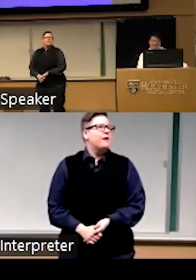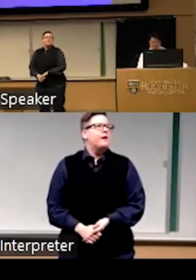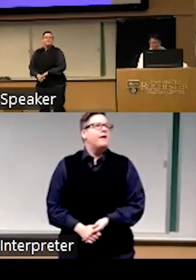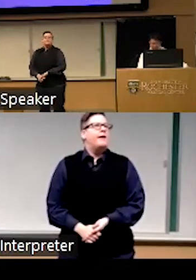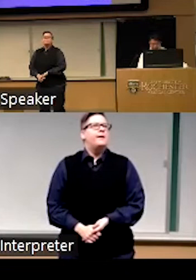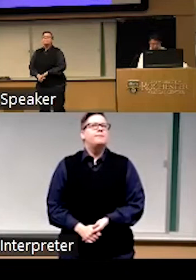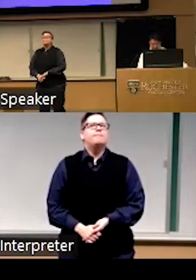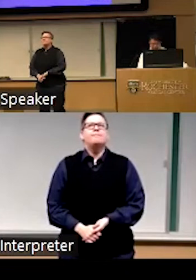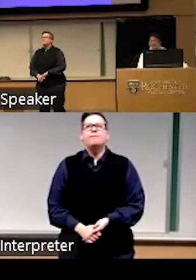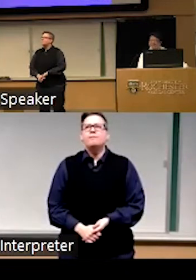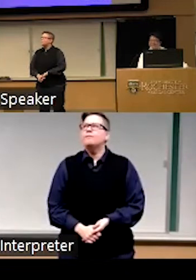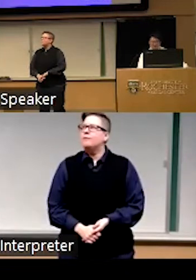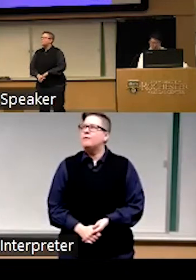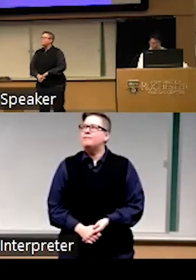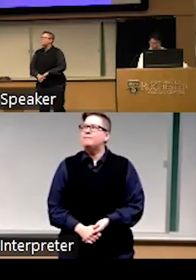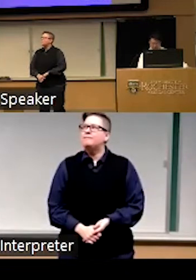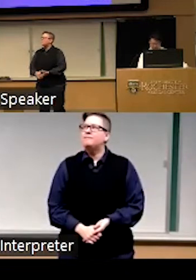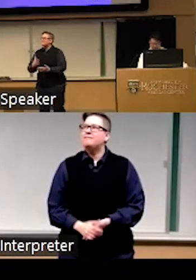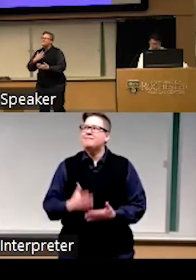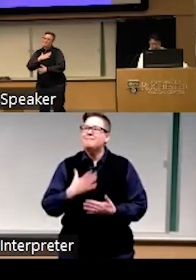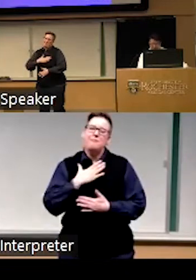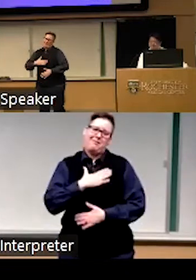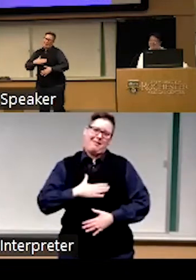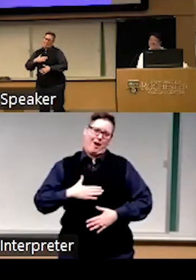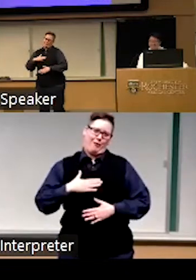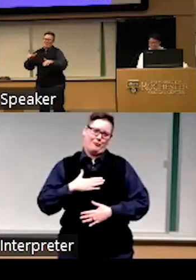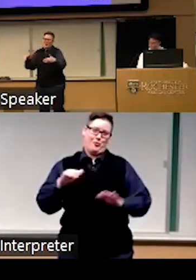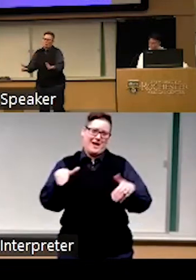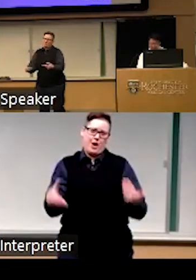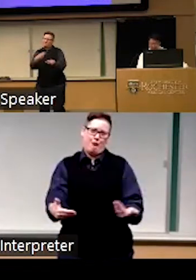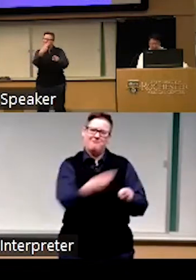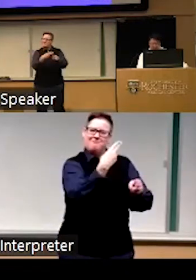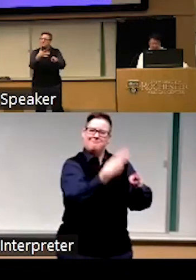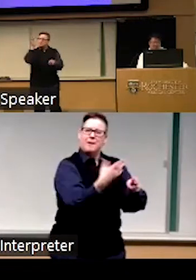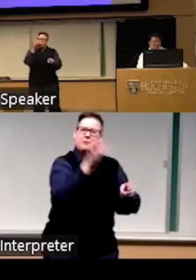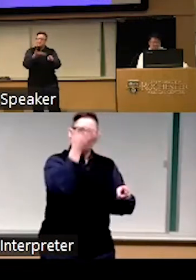you know it's a great pleasure to introduce one of the most distinguished alumni of